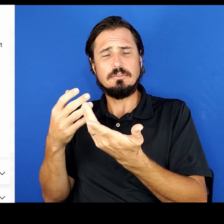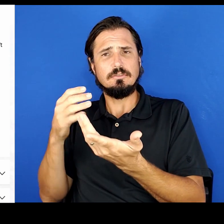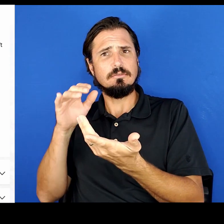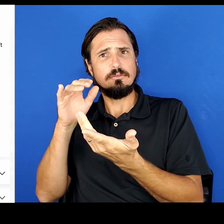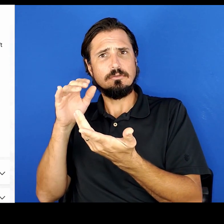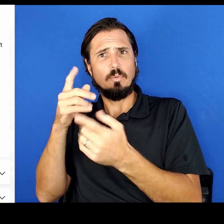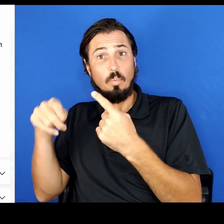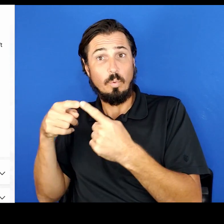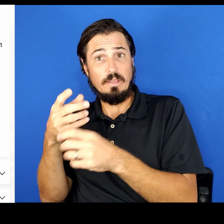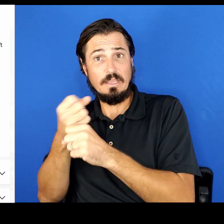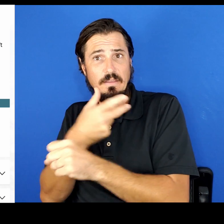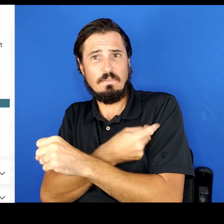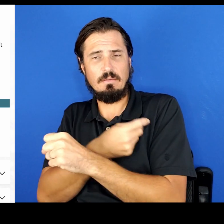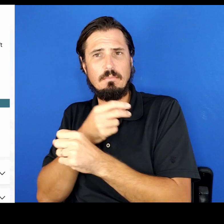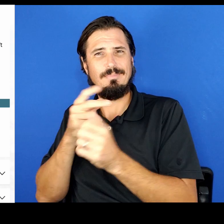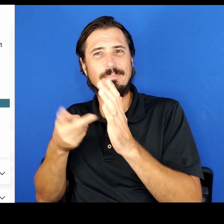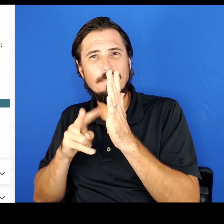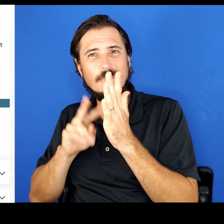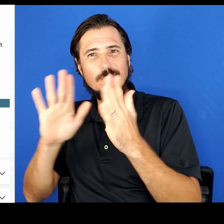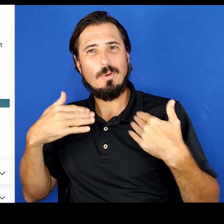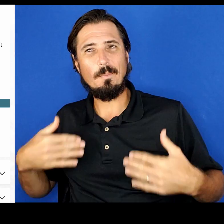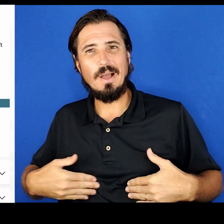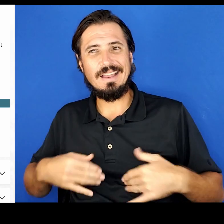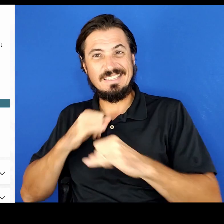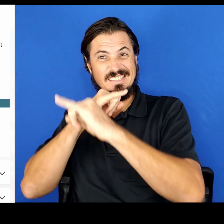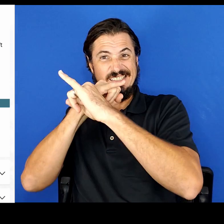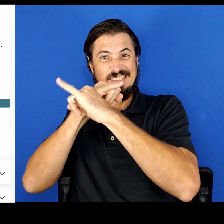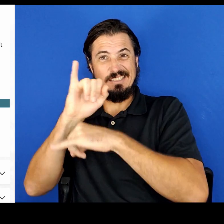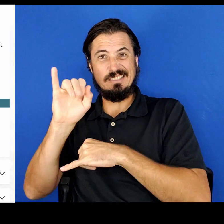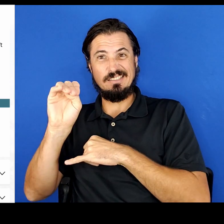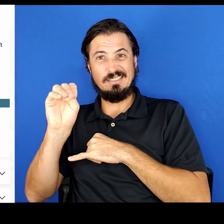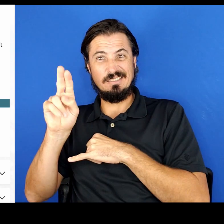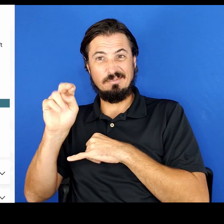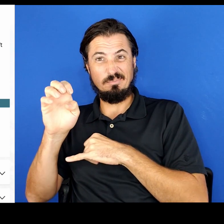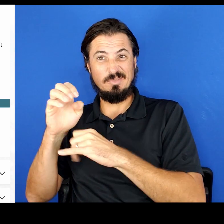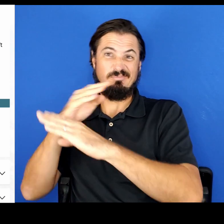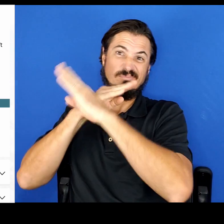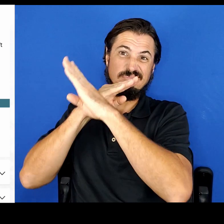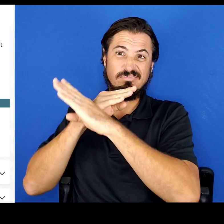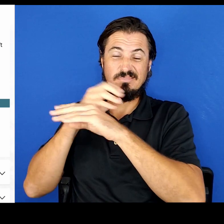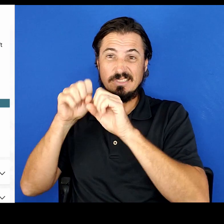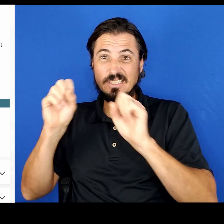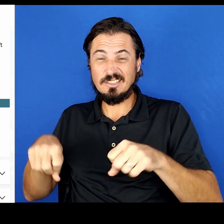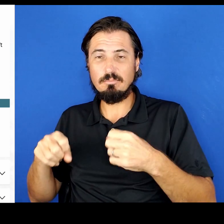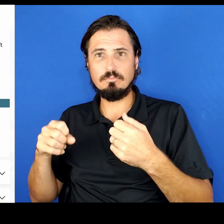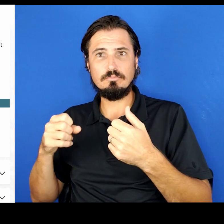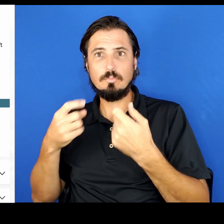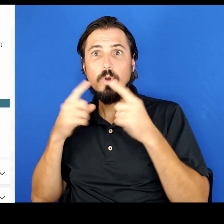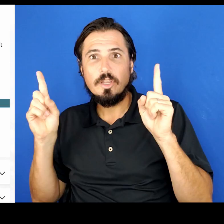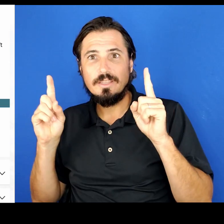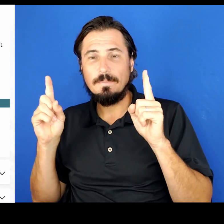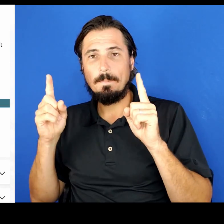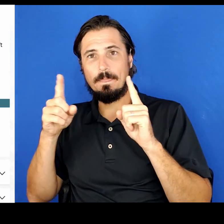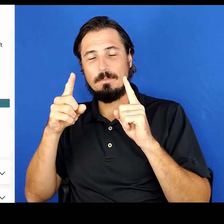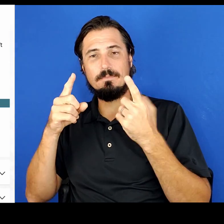immune system is reacting to the vaccine—that the body is forming immunity. This is what a vaccine should do.